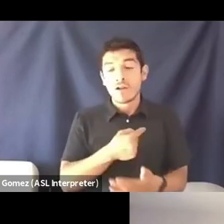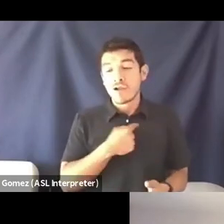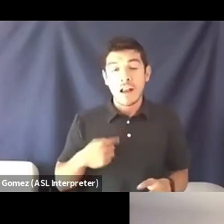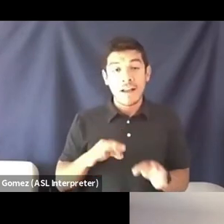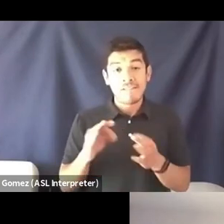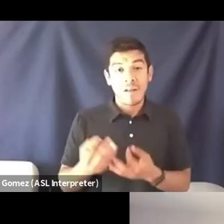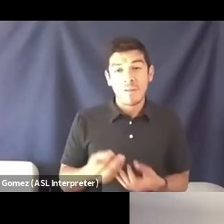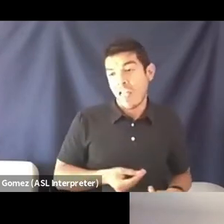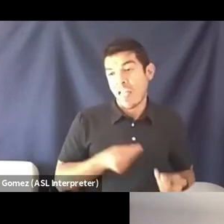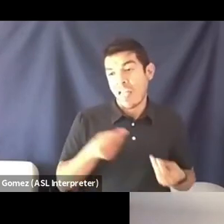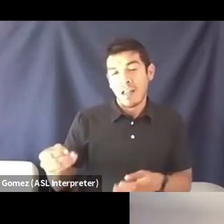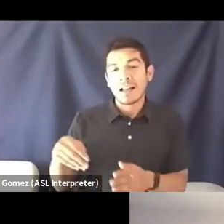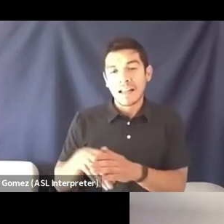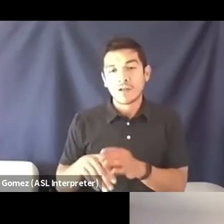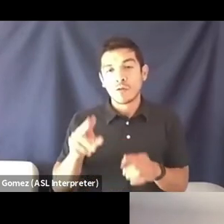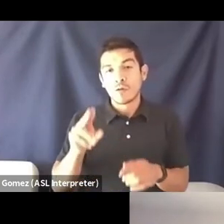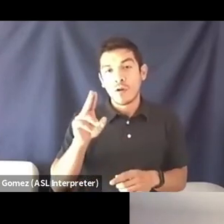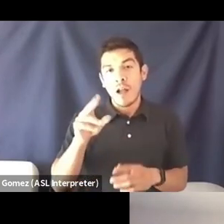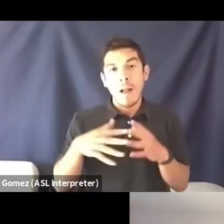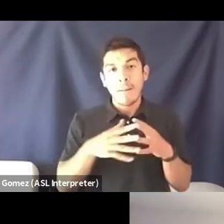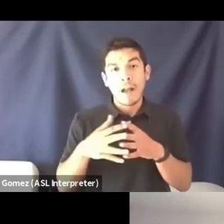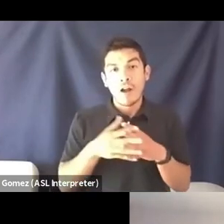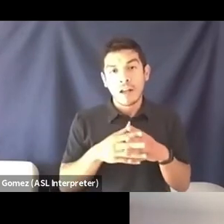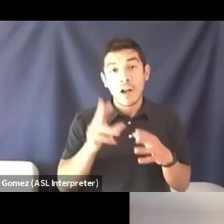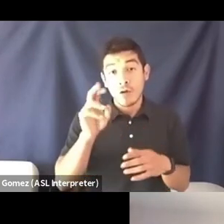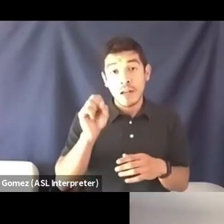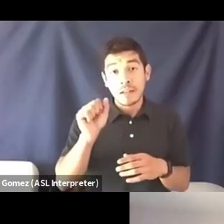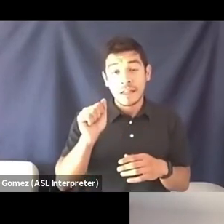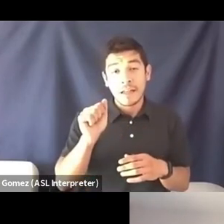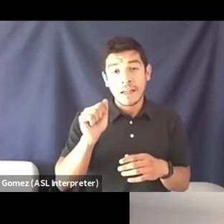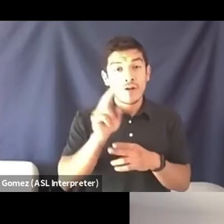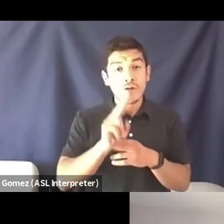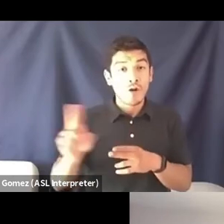into the American university systems. Is certainly an important note.